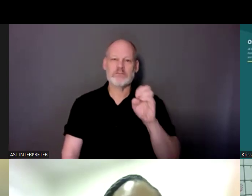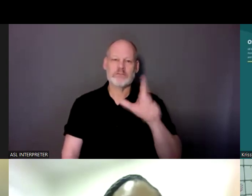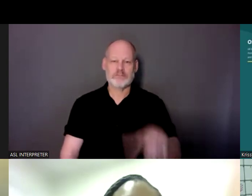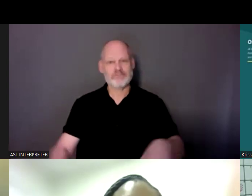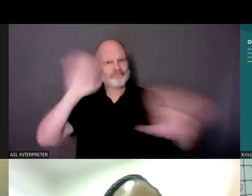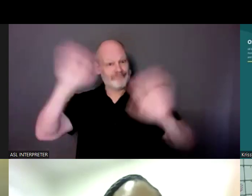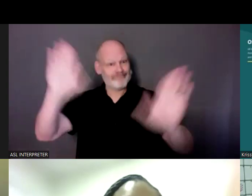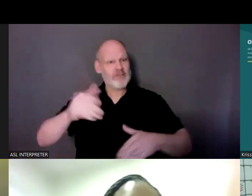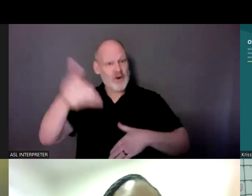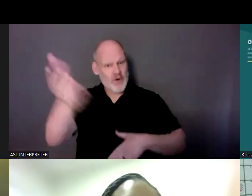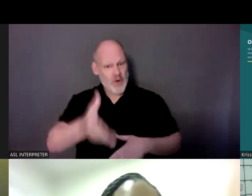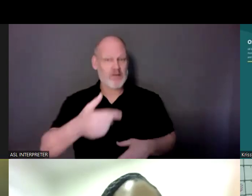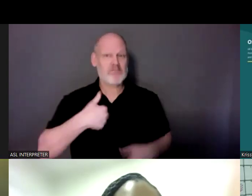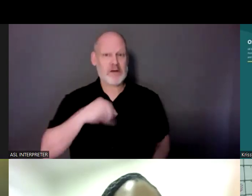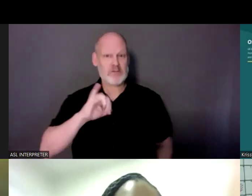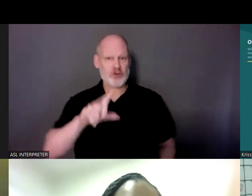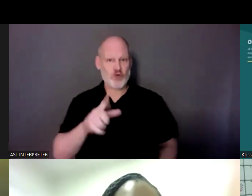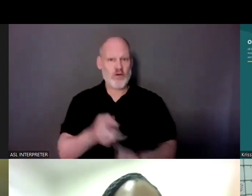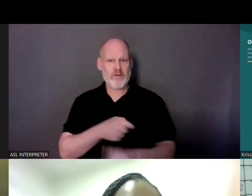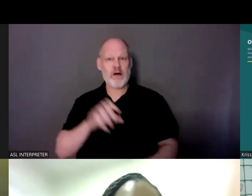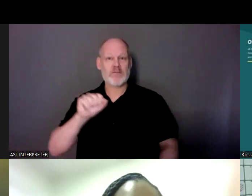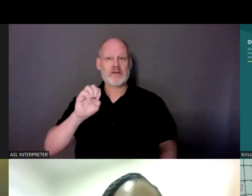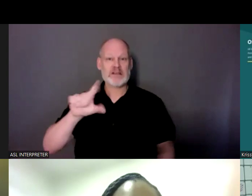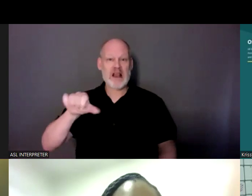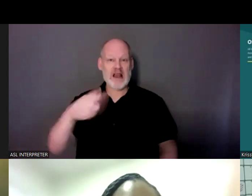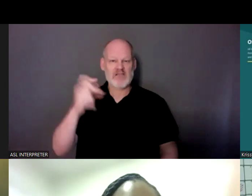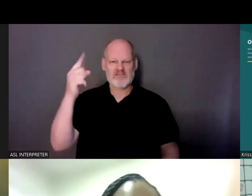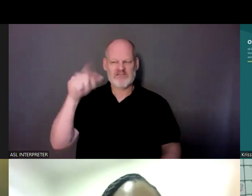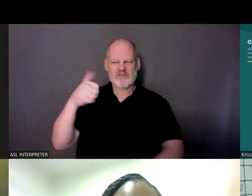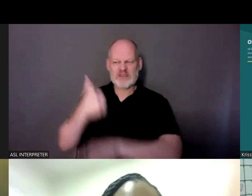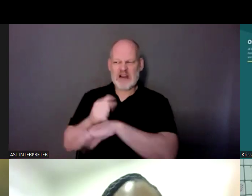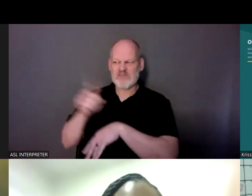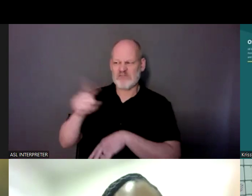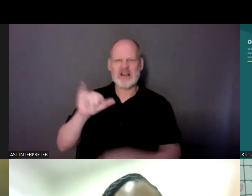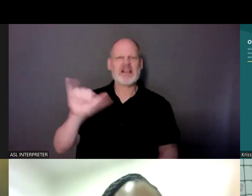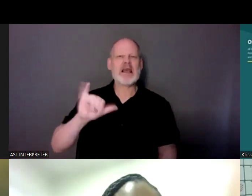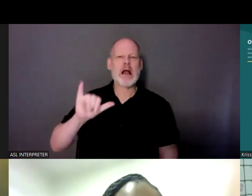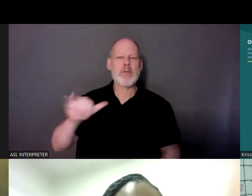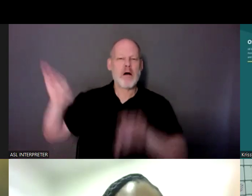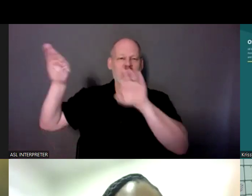Selah High School in the Yakama Valley, go vites and really living the reality